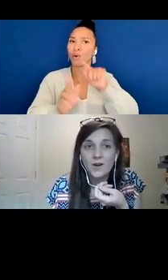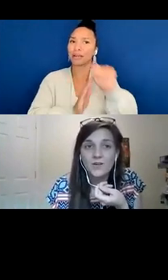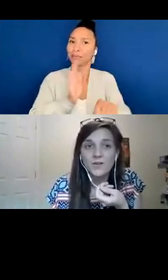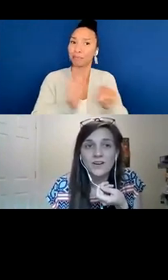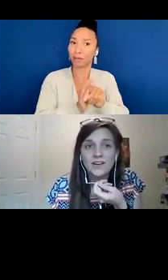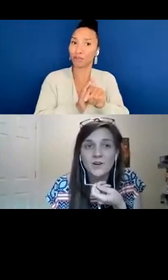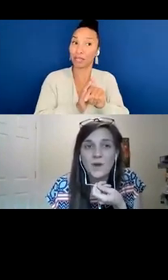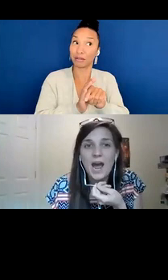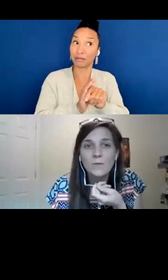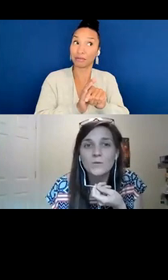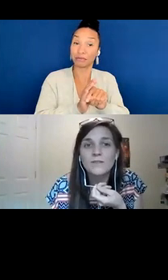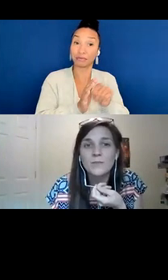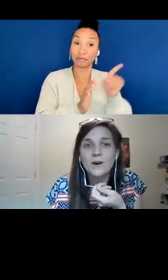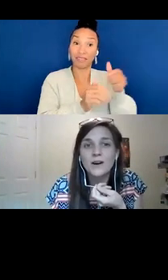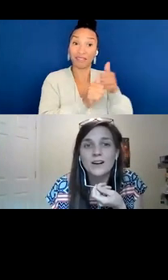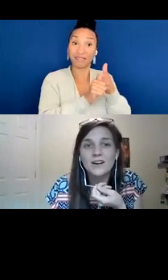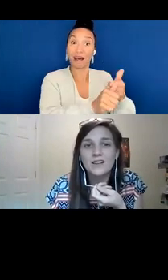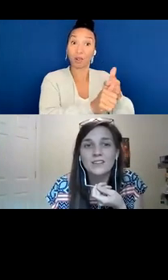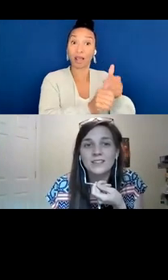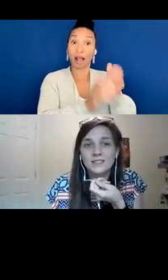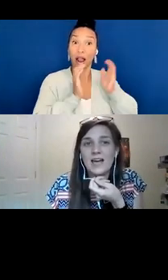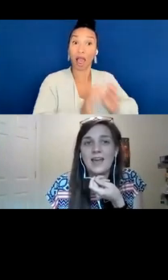So how would we report this client?